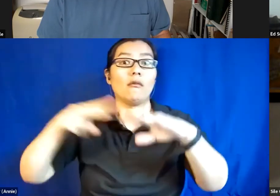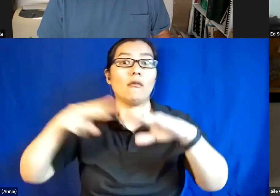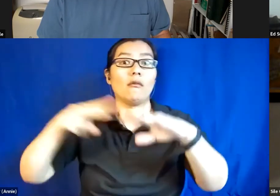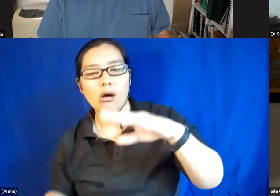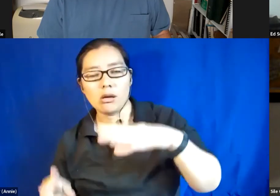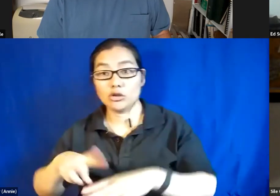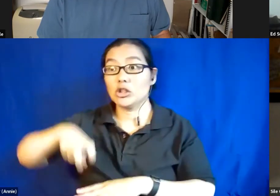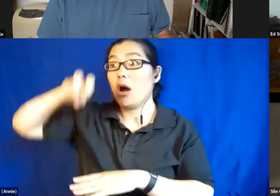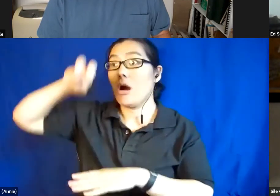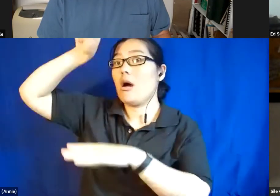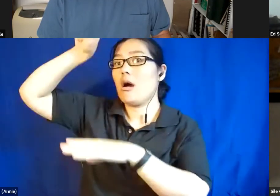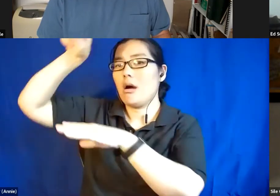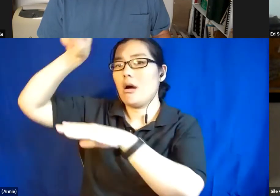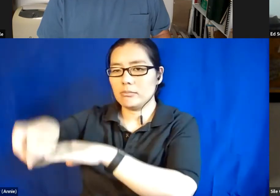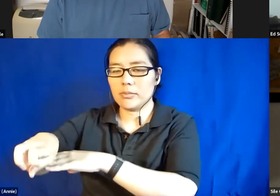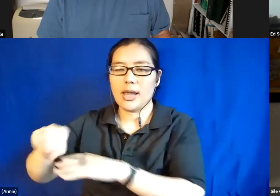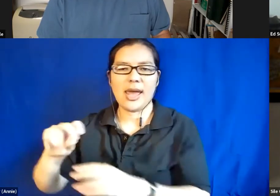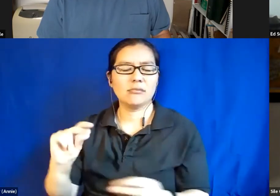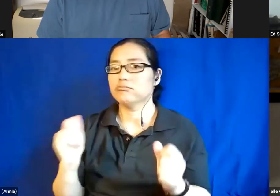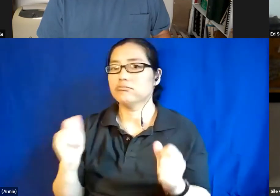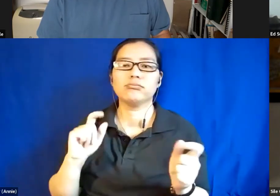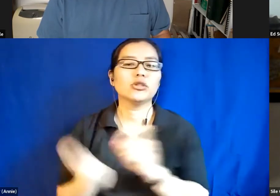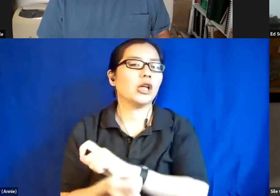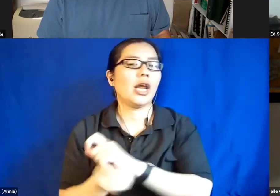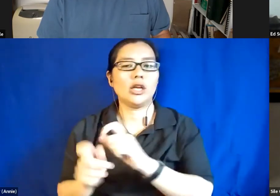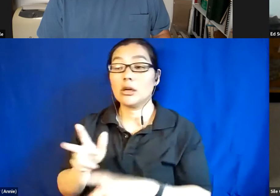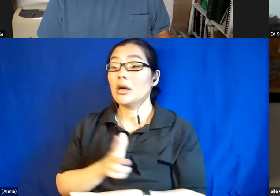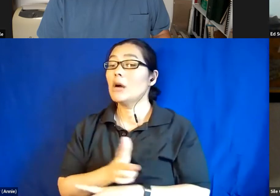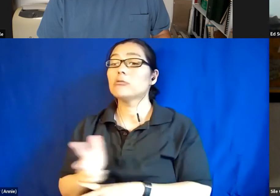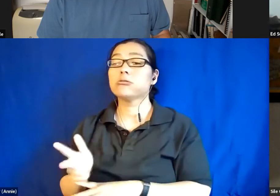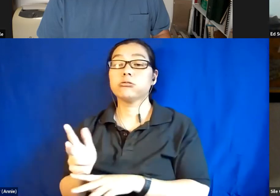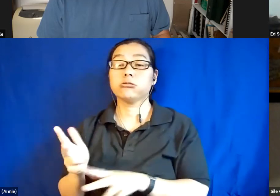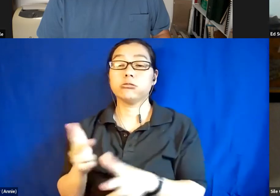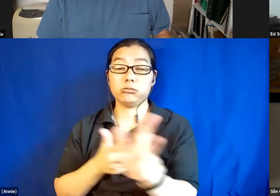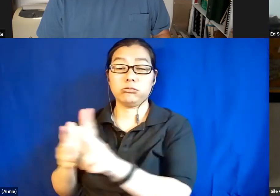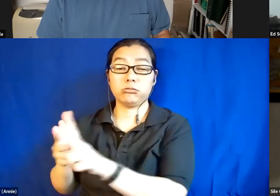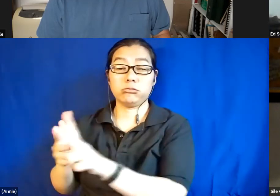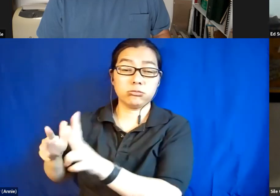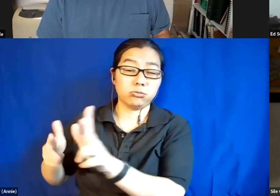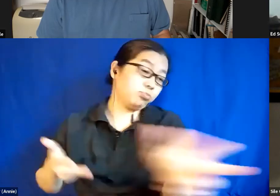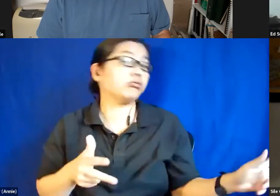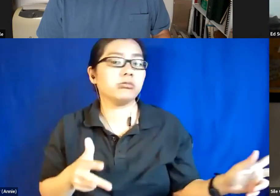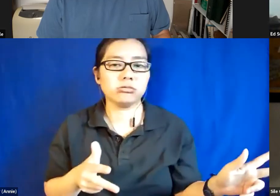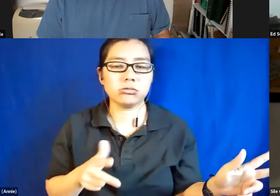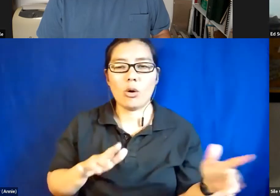switches of directions. If you are driving in a car in a car chase and the car suddenly brakes or turns or